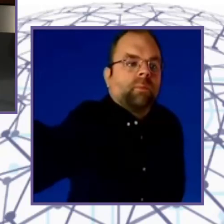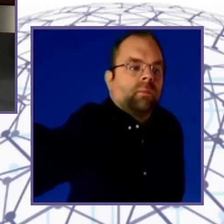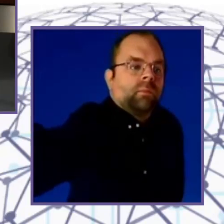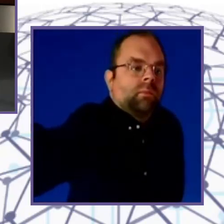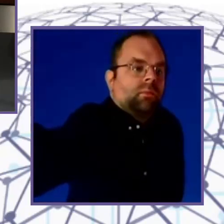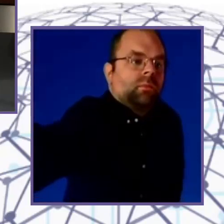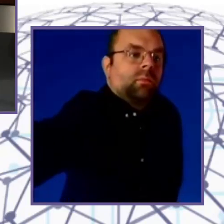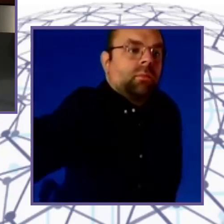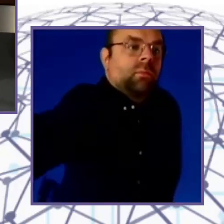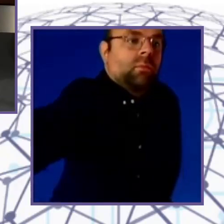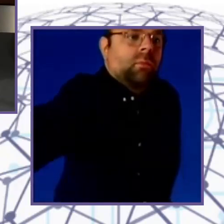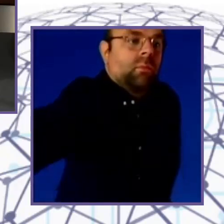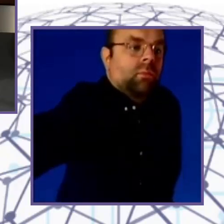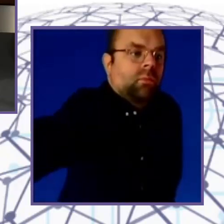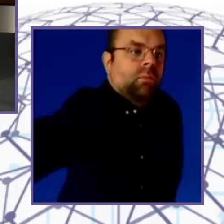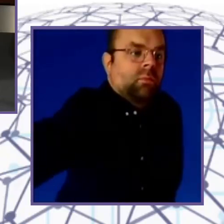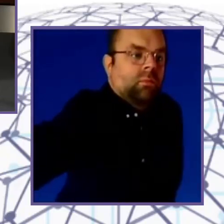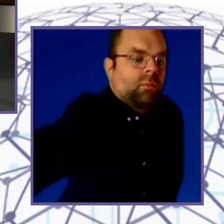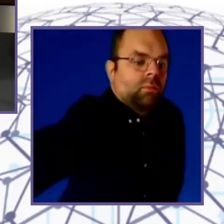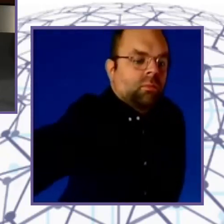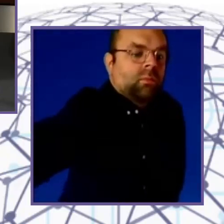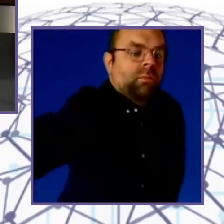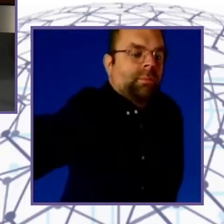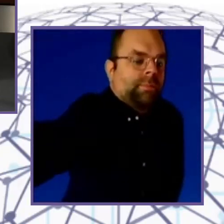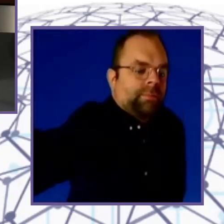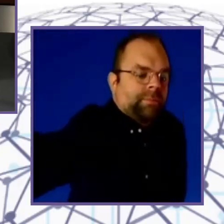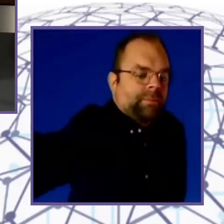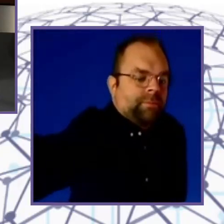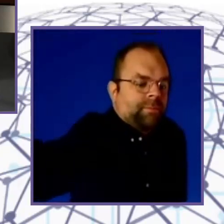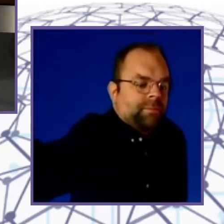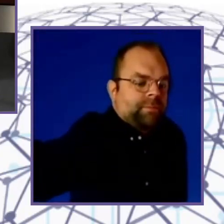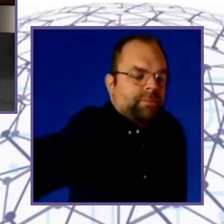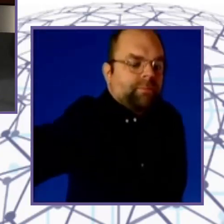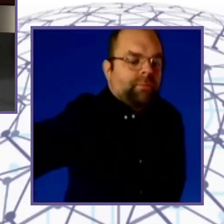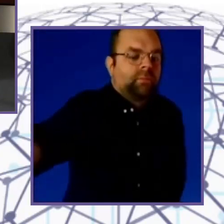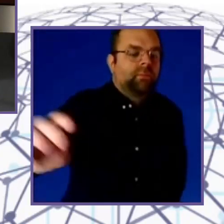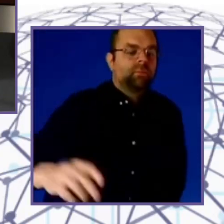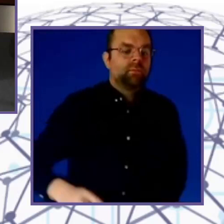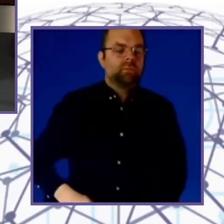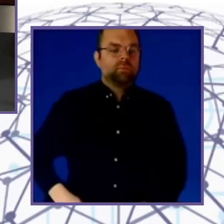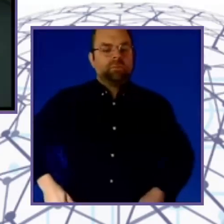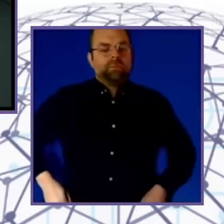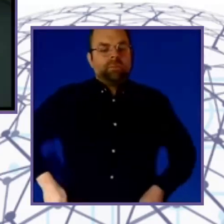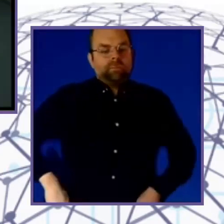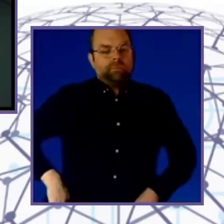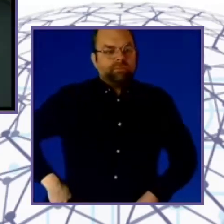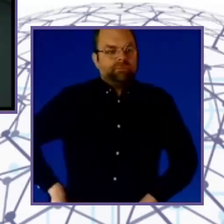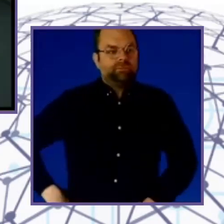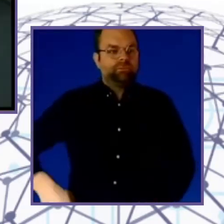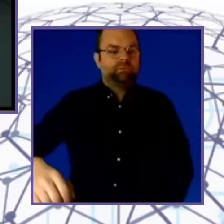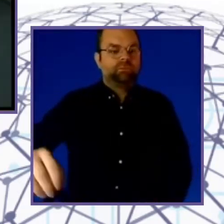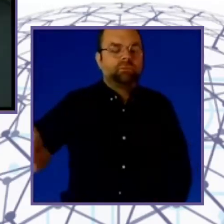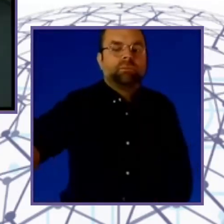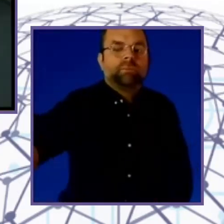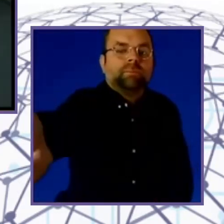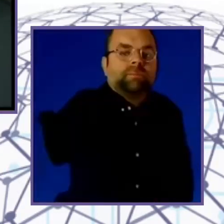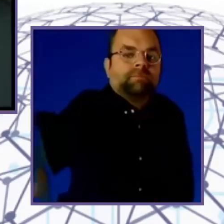I was the patient governor of Chelsea Westminister NHS Foundation Trust, one of the leading NHS